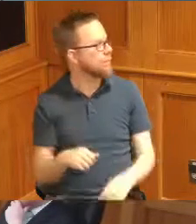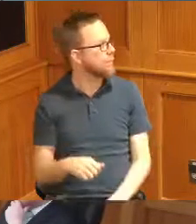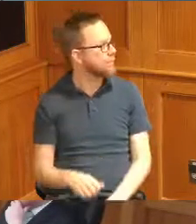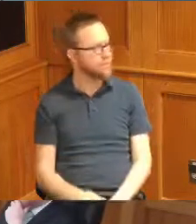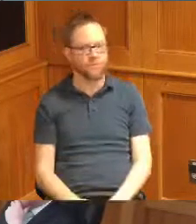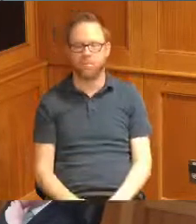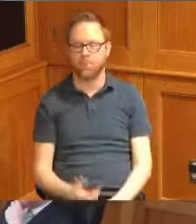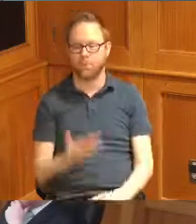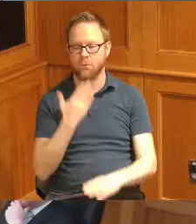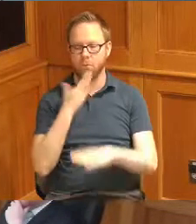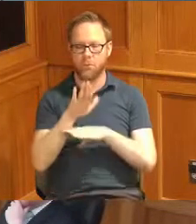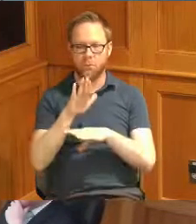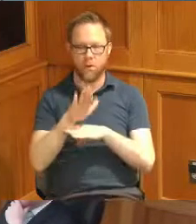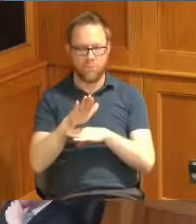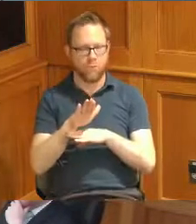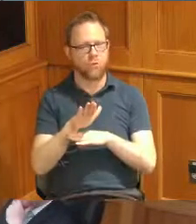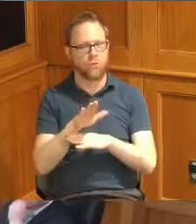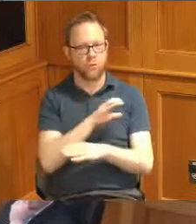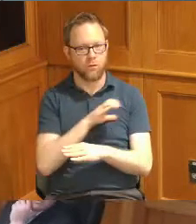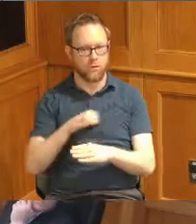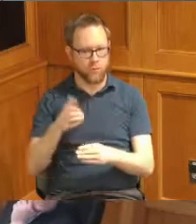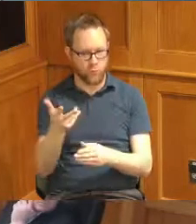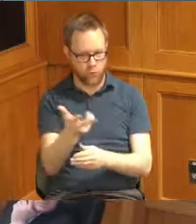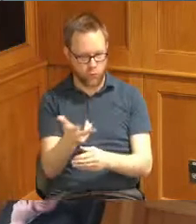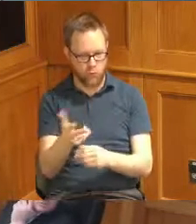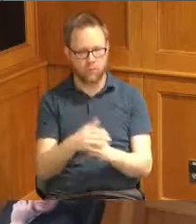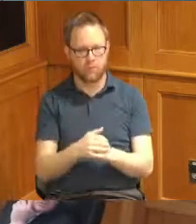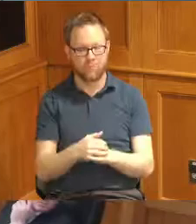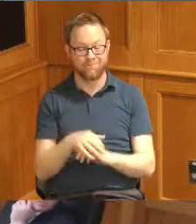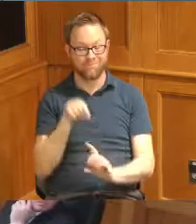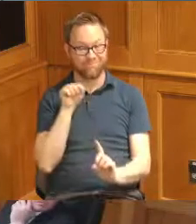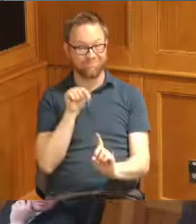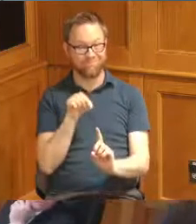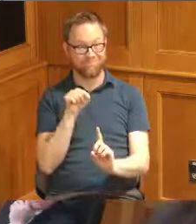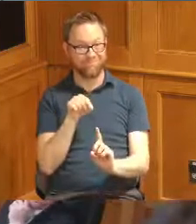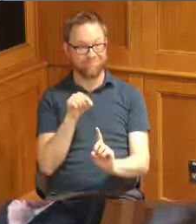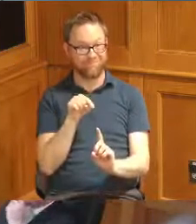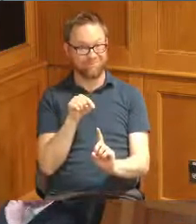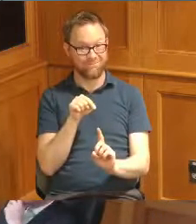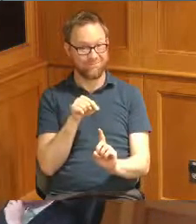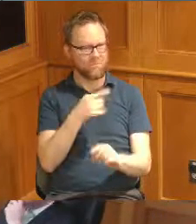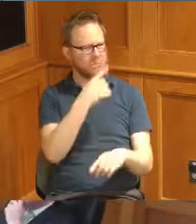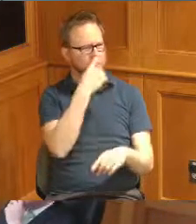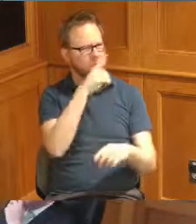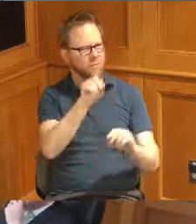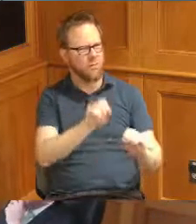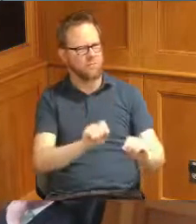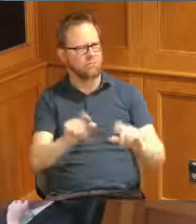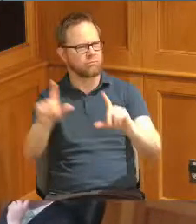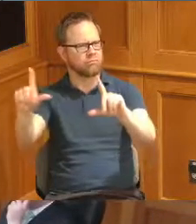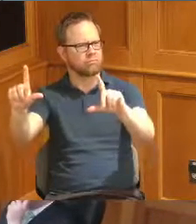good afternoon Madam Commissioners this is Christy if you could put up that image